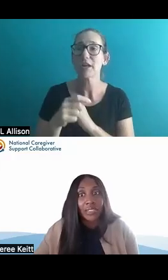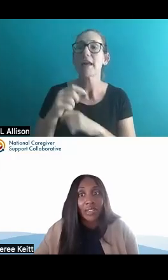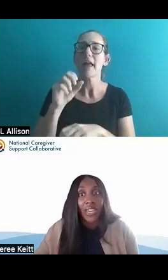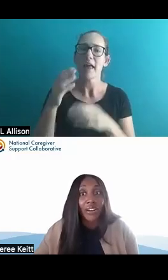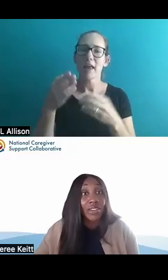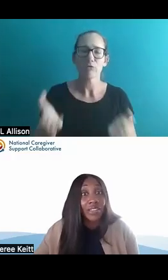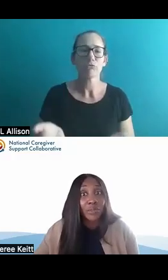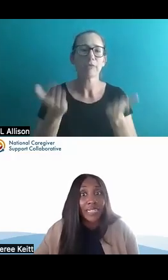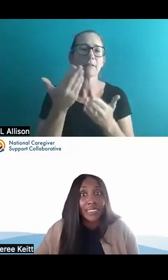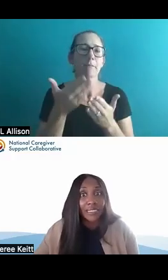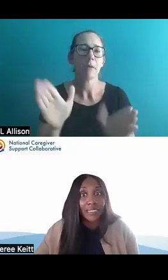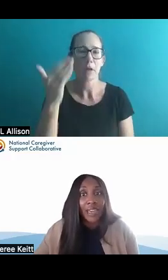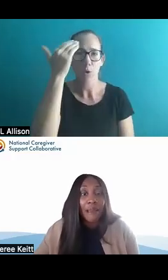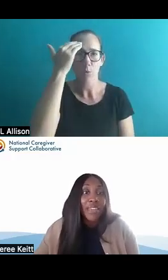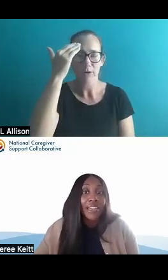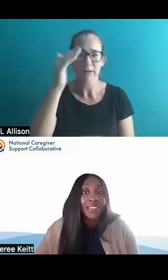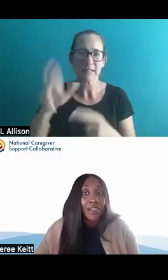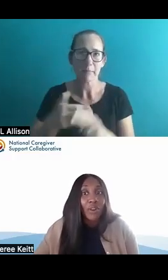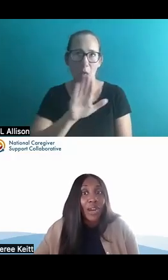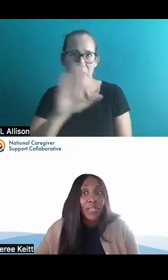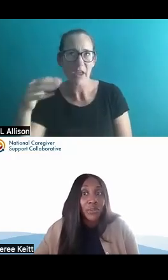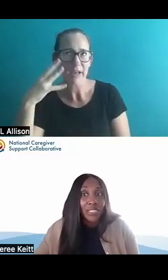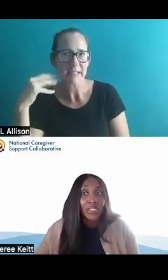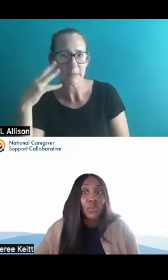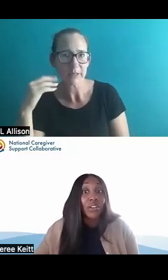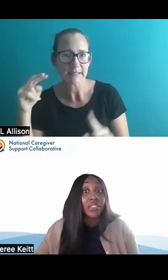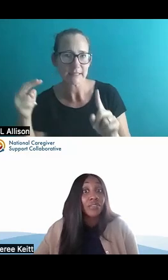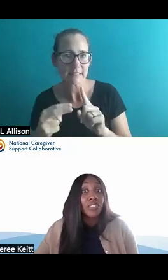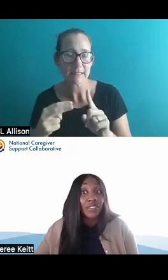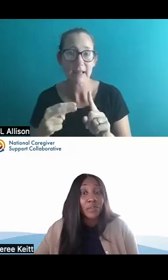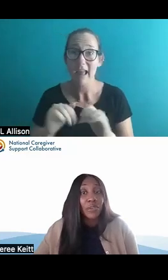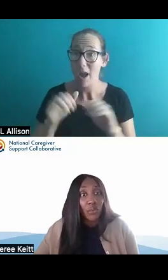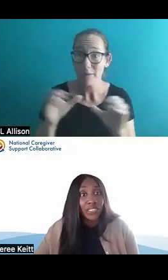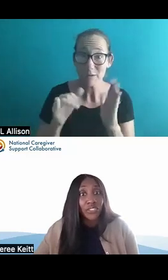of caregiving experiences. An example of how we do this is through our Lift Up Your Voice